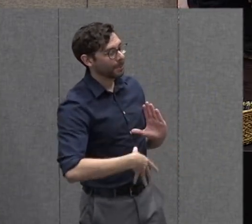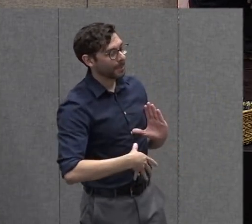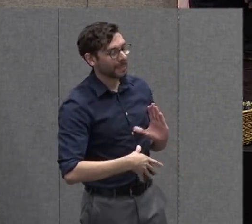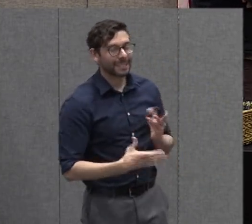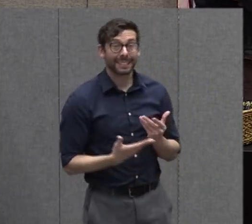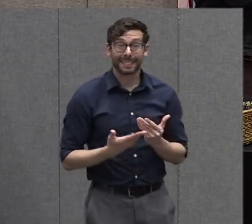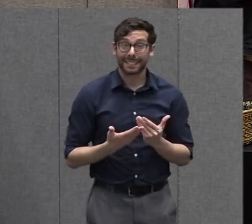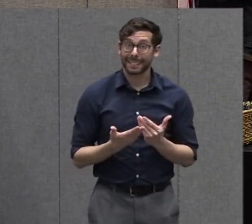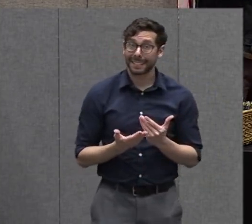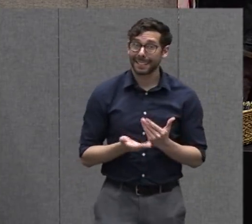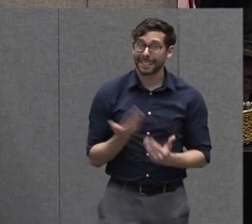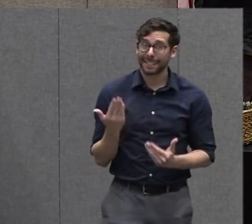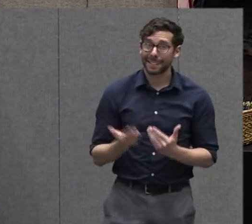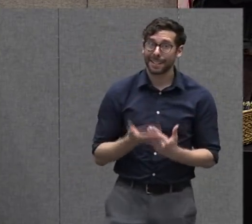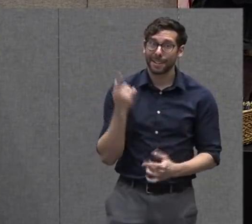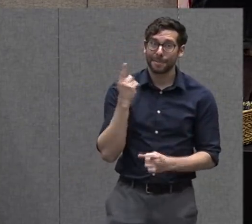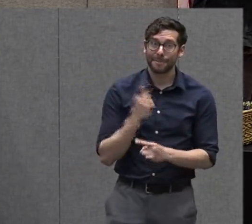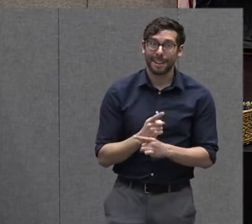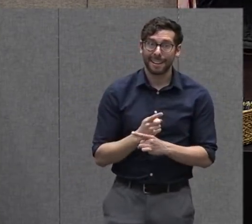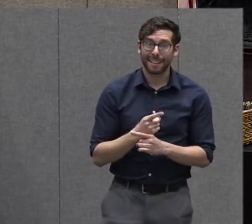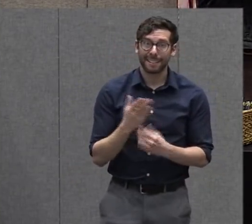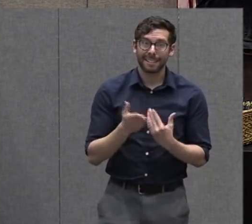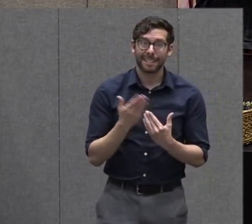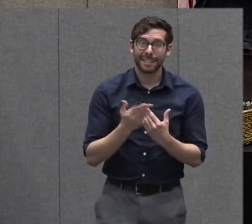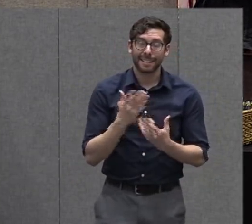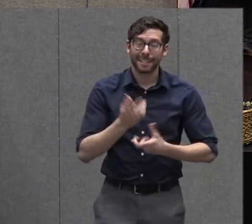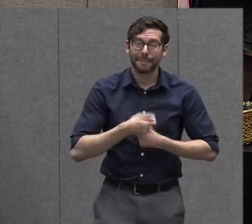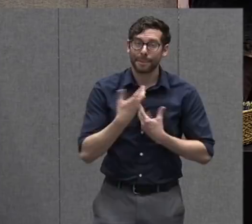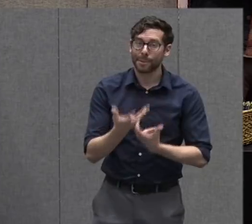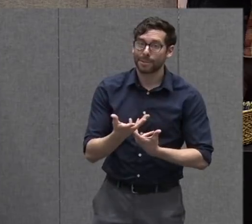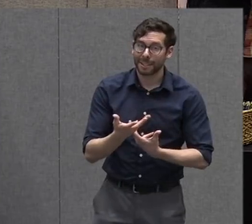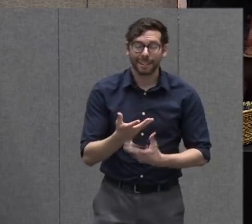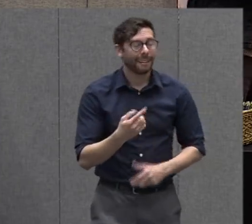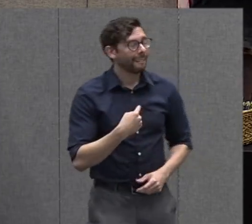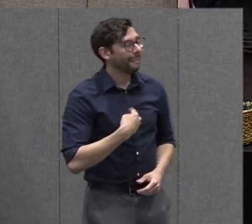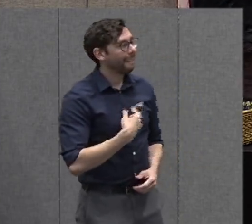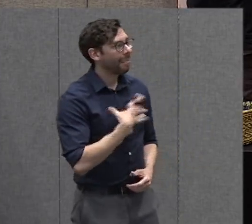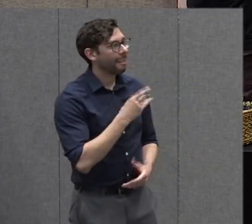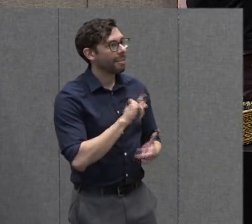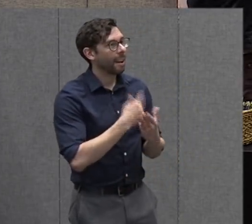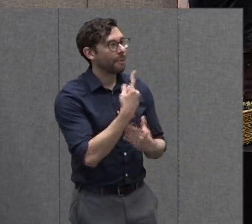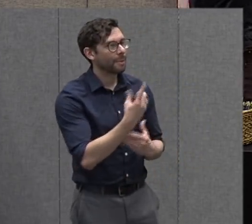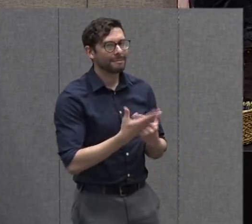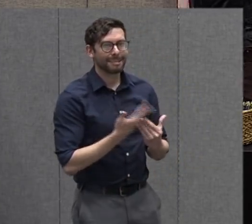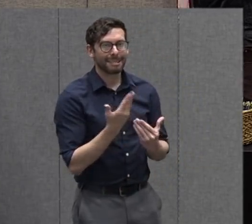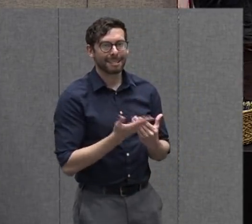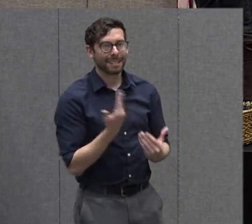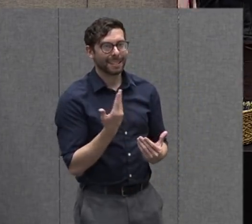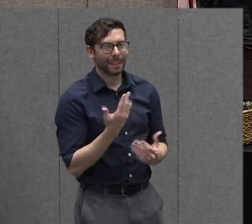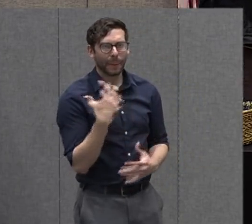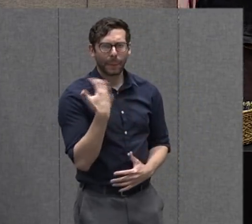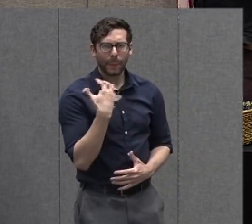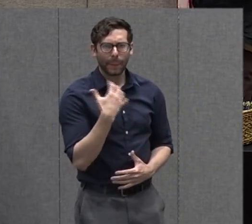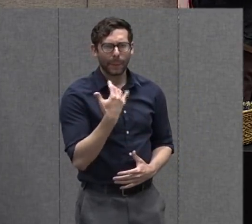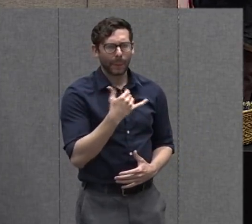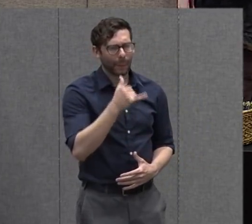[Miss Martindale] An easy form of poetry. [Mr. R] I kinda like that one. [Miss Martindale] Nice. [R. R] Yeah, that was really easy to do that. That took me forever that we did that really quick.